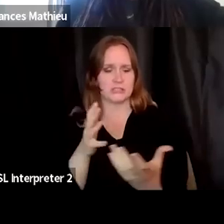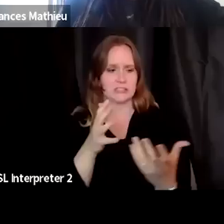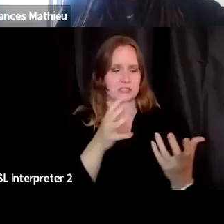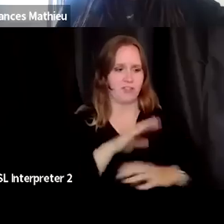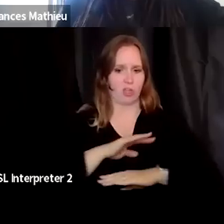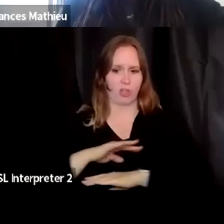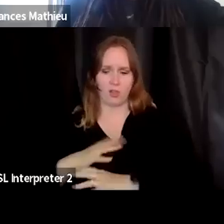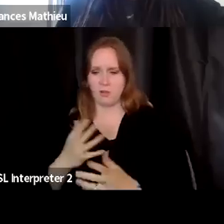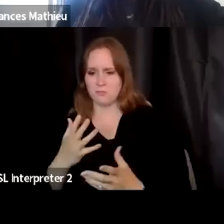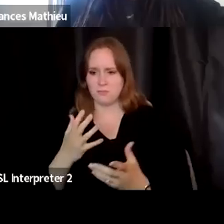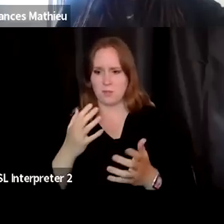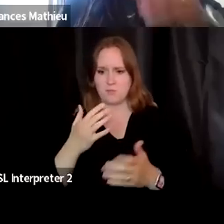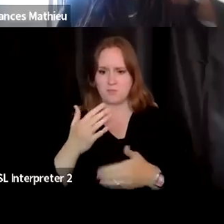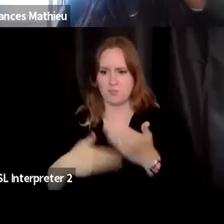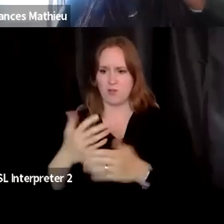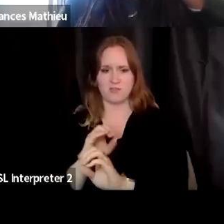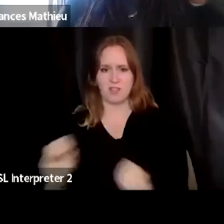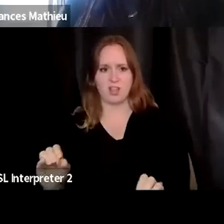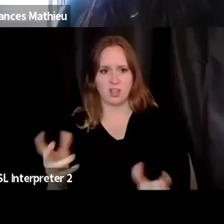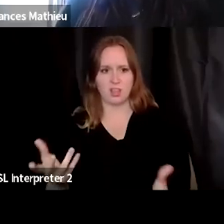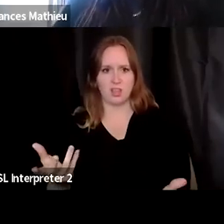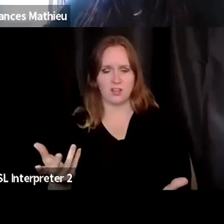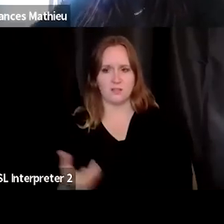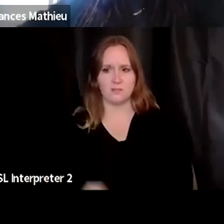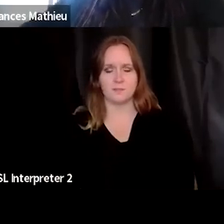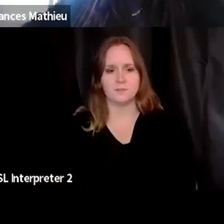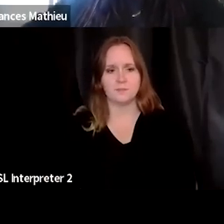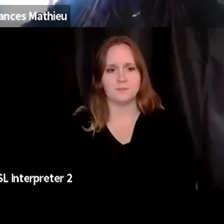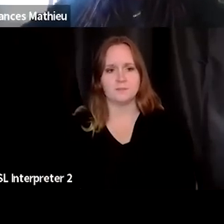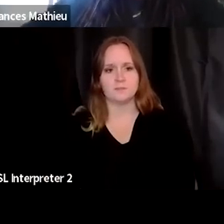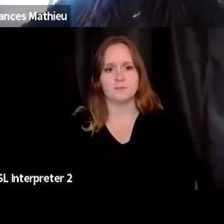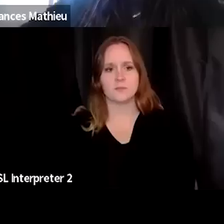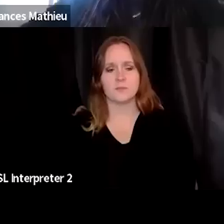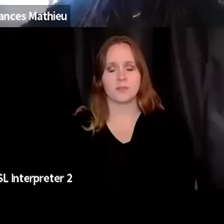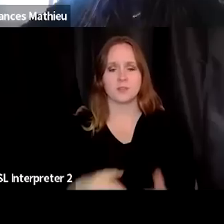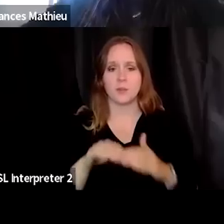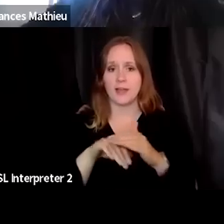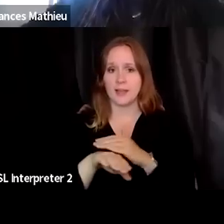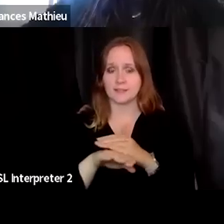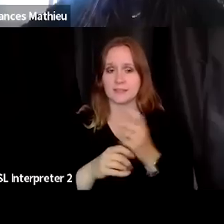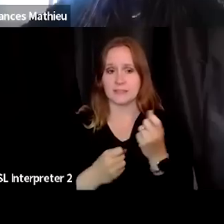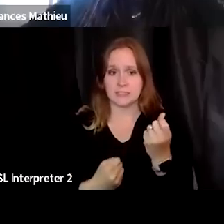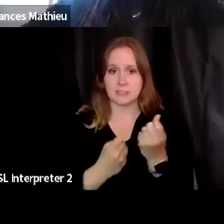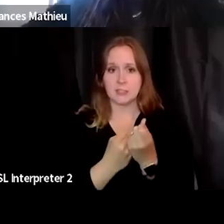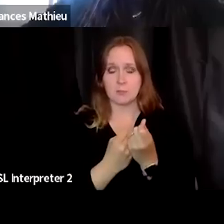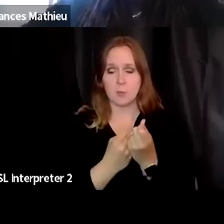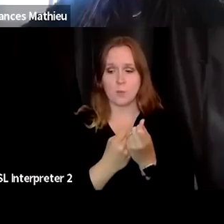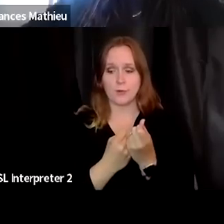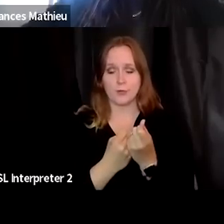And I think that accessing supports for providers and family